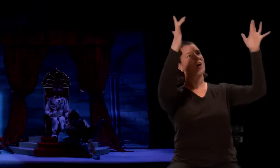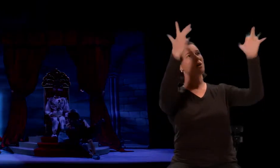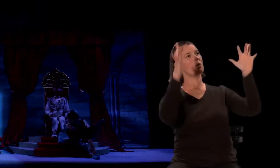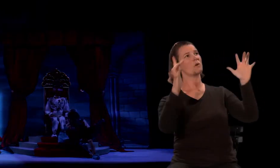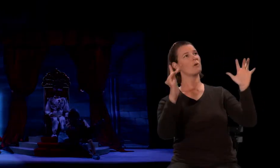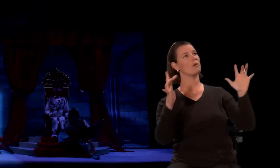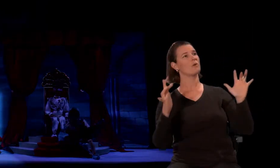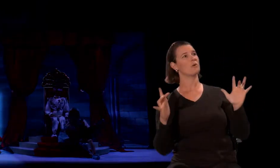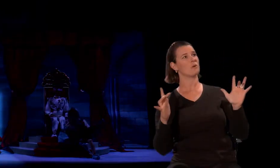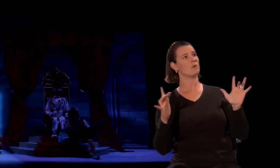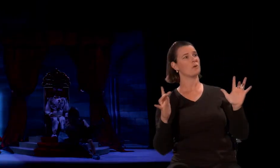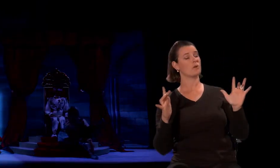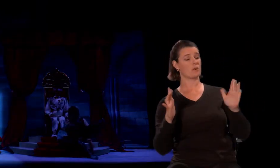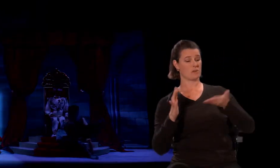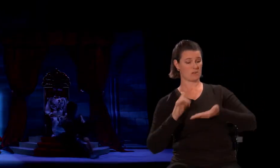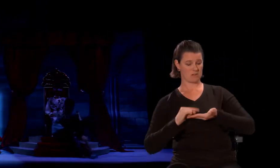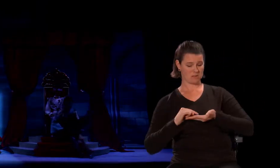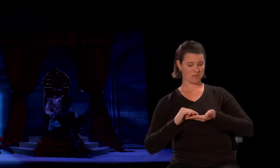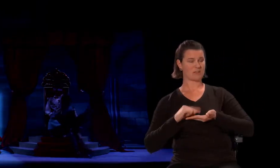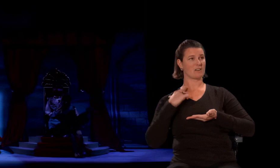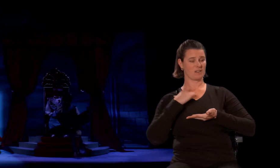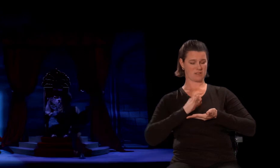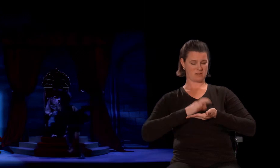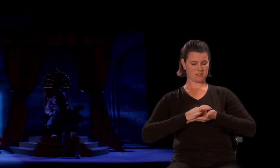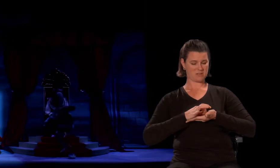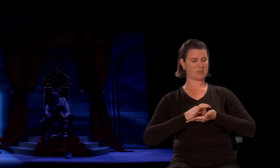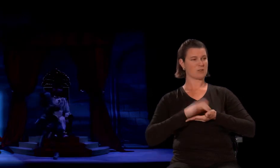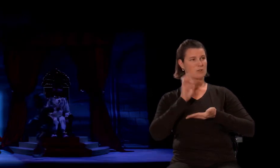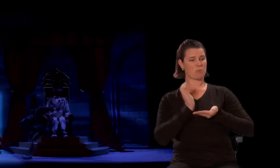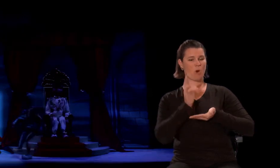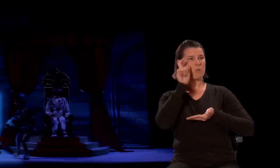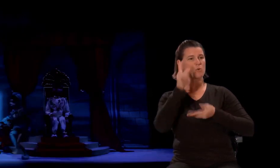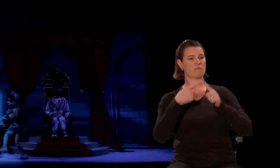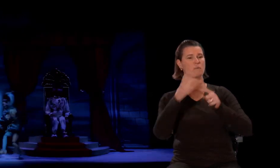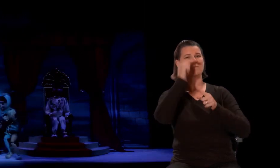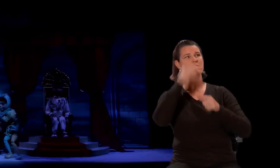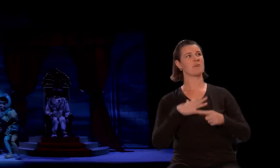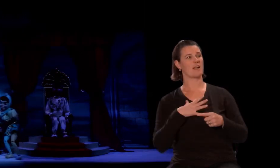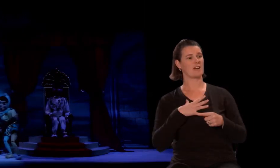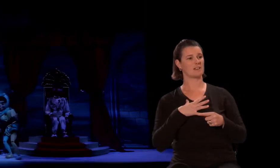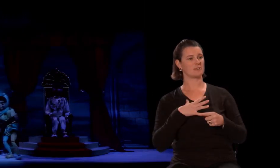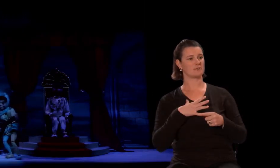Shining in her hand was the moon the Court Jester had got for her. He looked very sad,